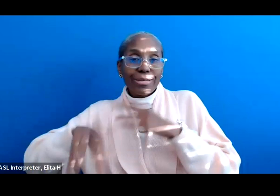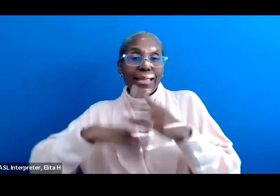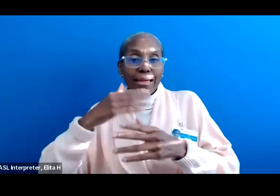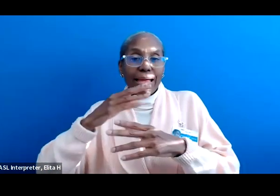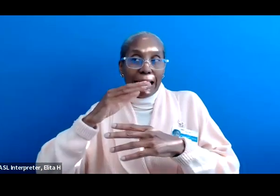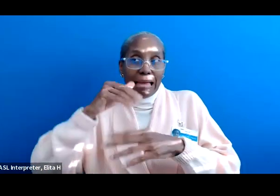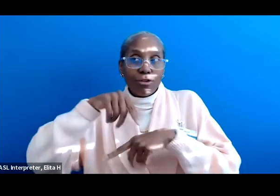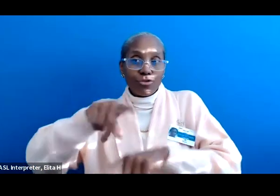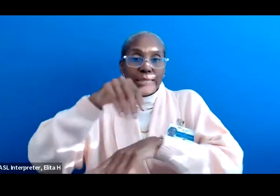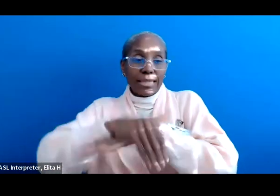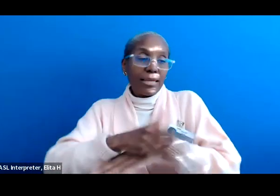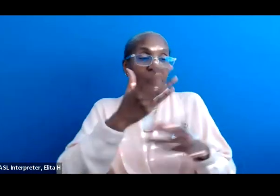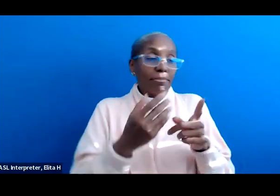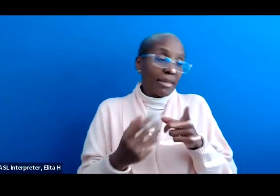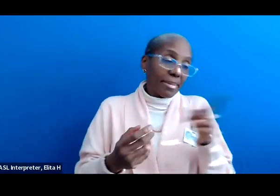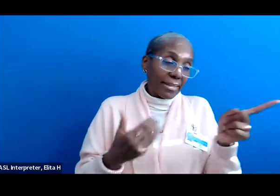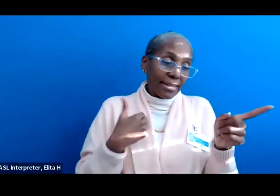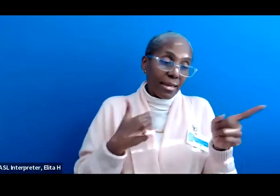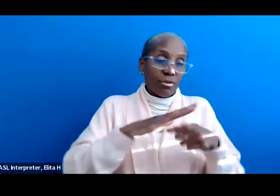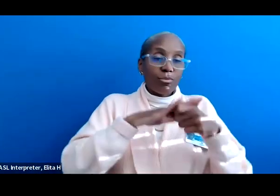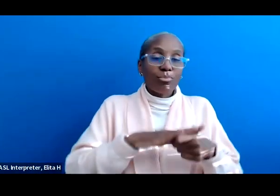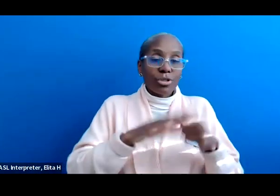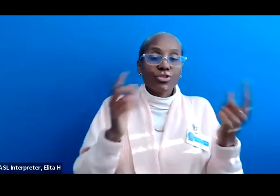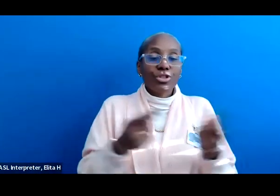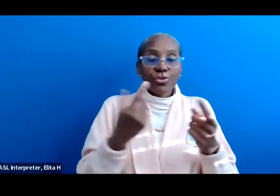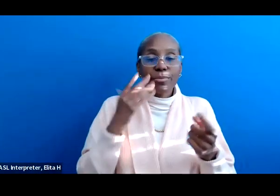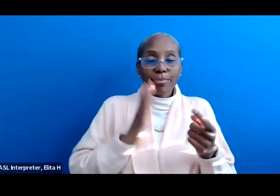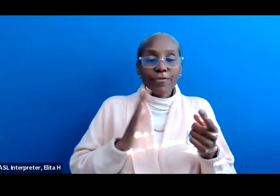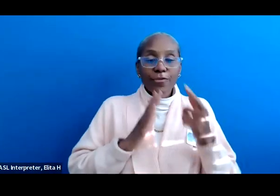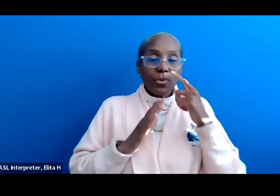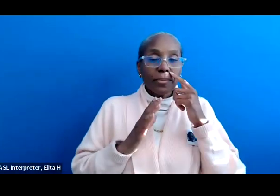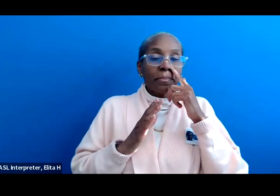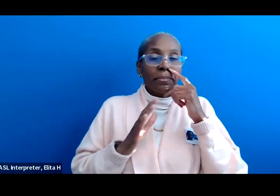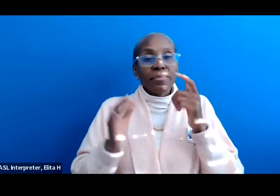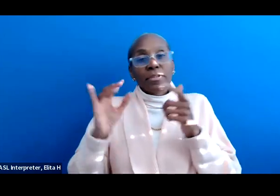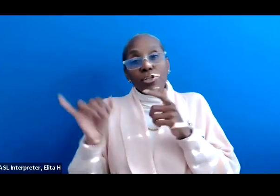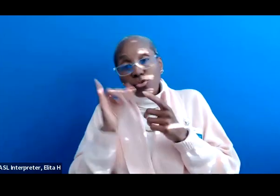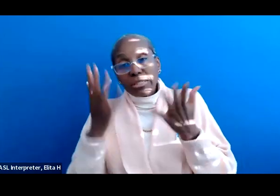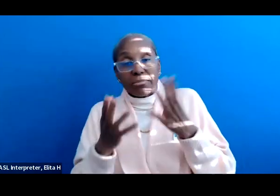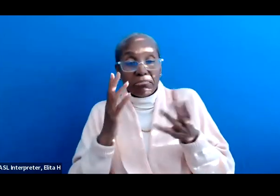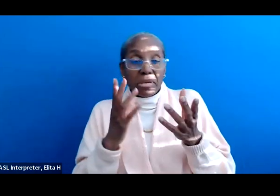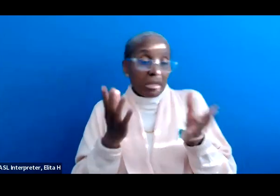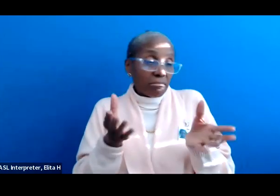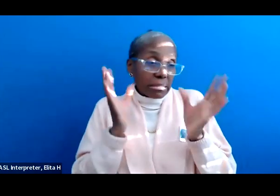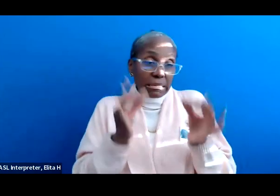Maybe because he's had that pressure injury before, insurance might opt for a higher-level mattress.